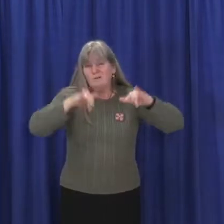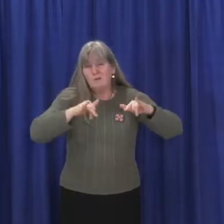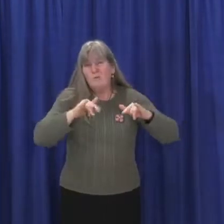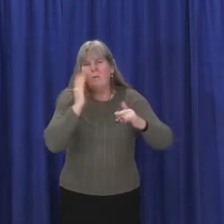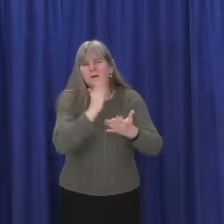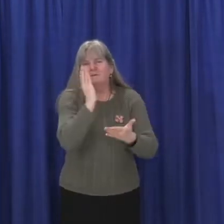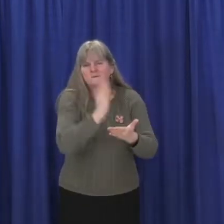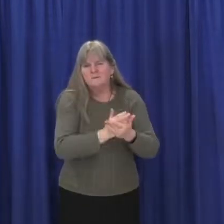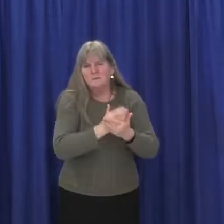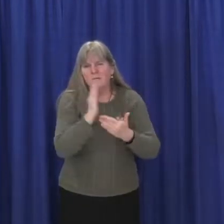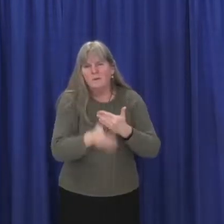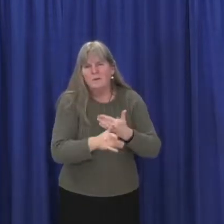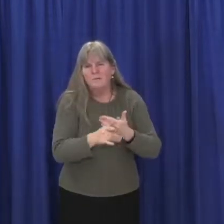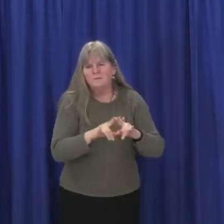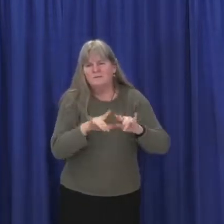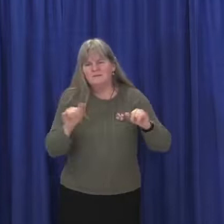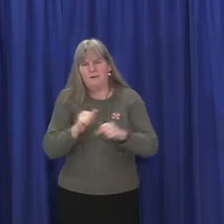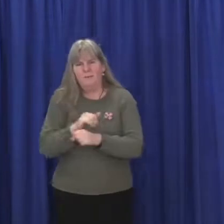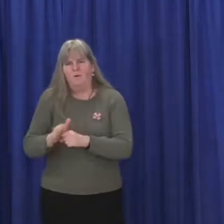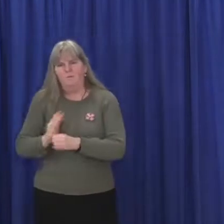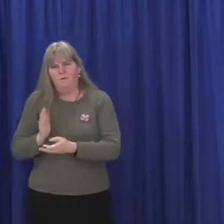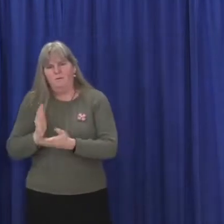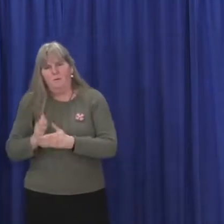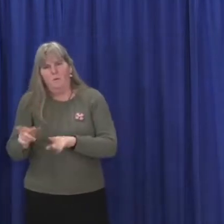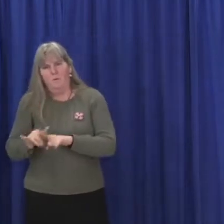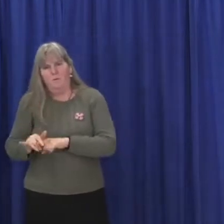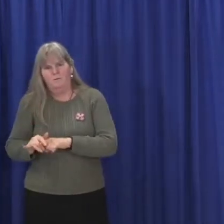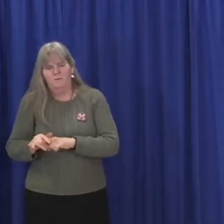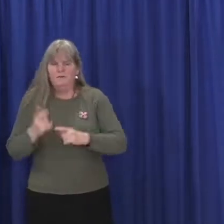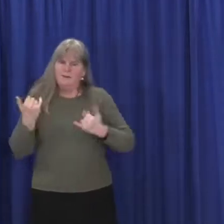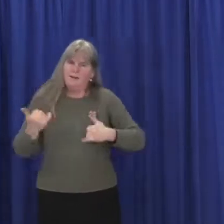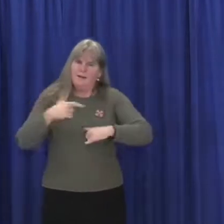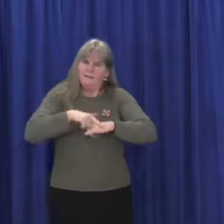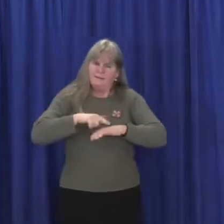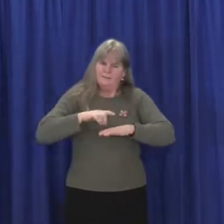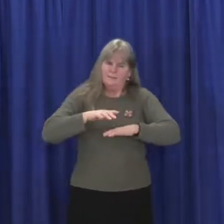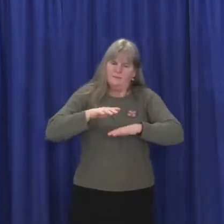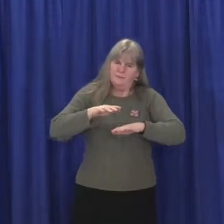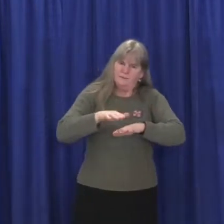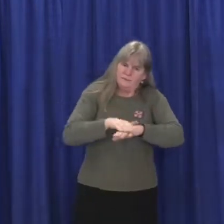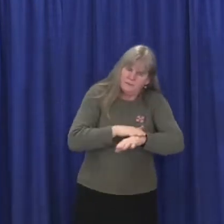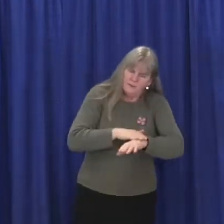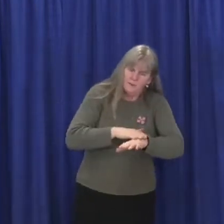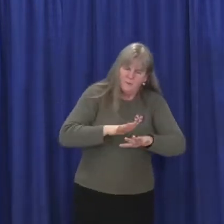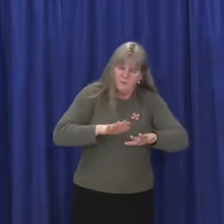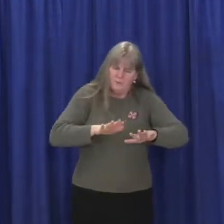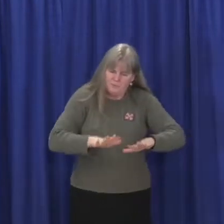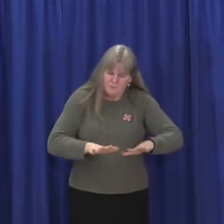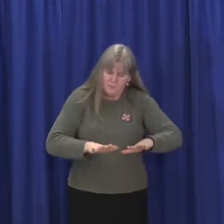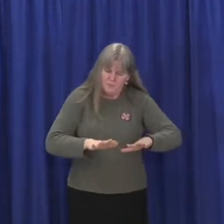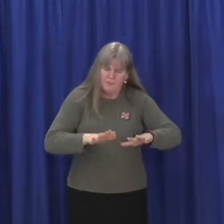This is a time to find the simple ways to enjoy life, to slow down. Take care and